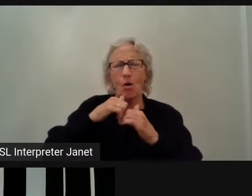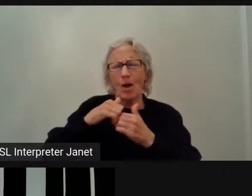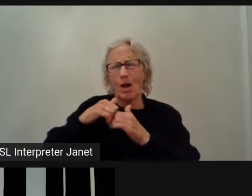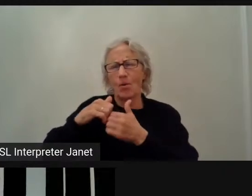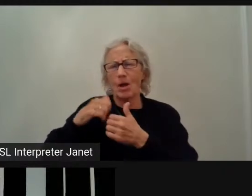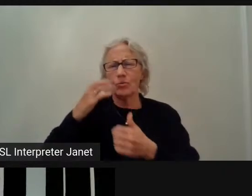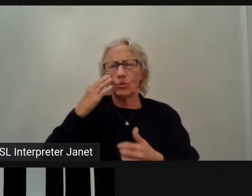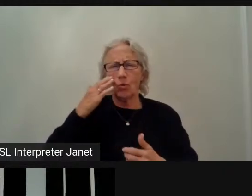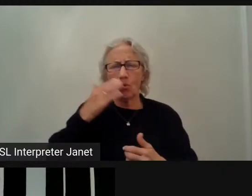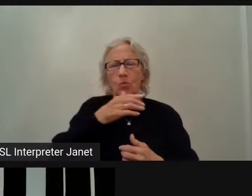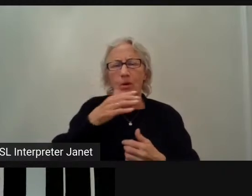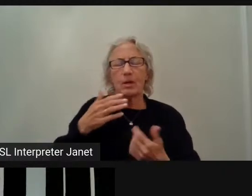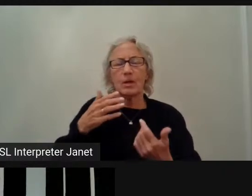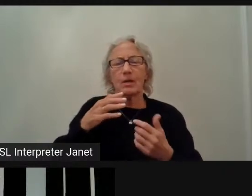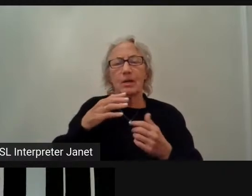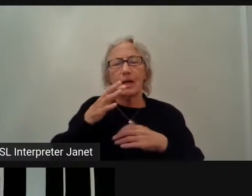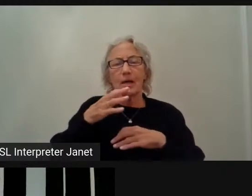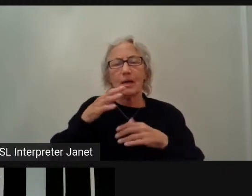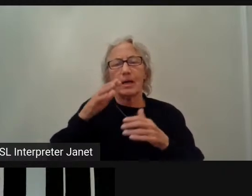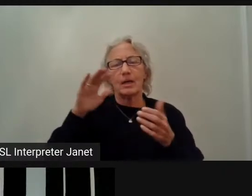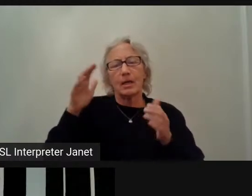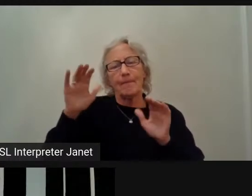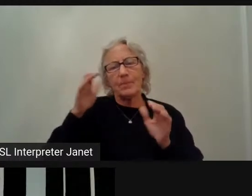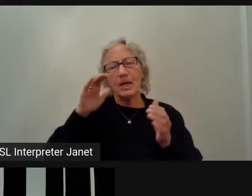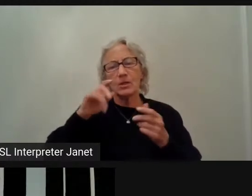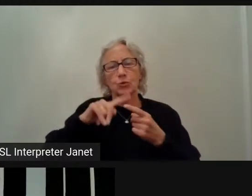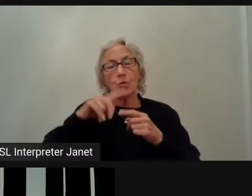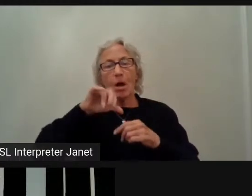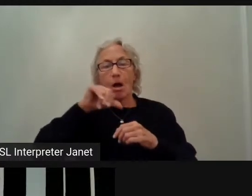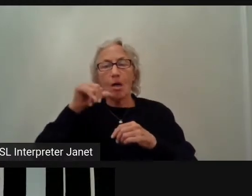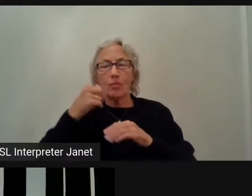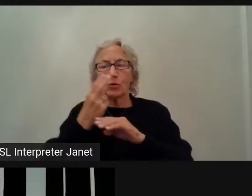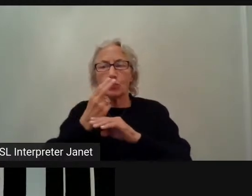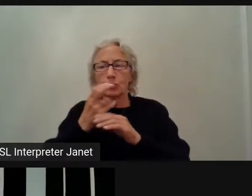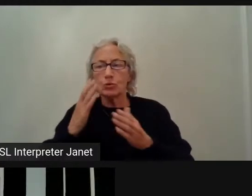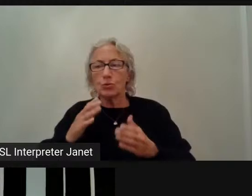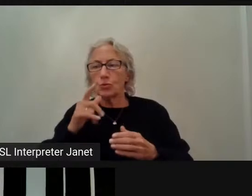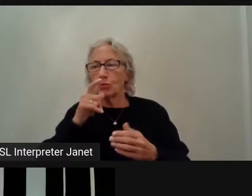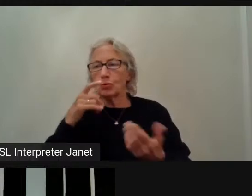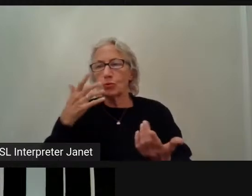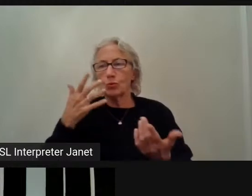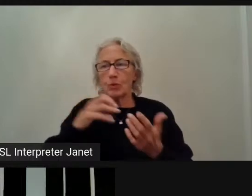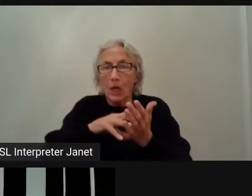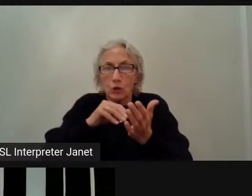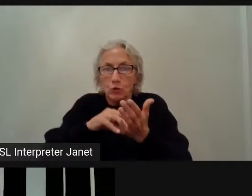person actually works with this every day and knows the screen reader. Theft some anymore ways to do it and options compared